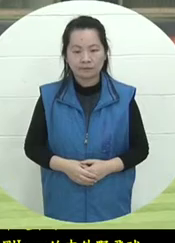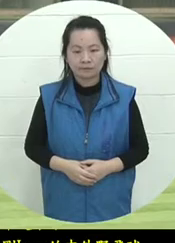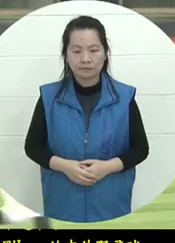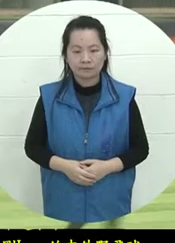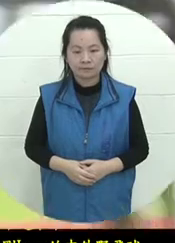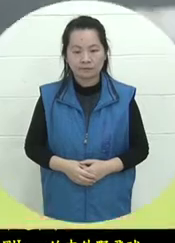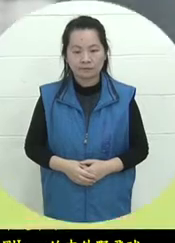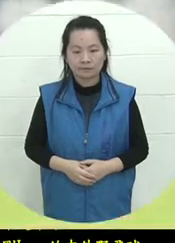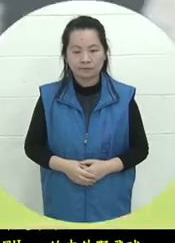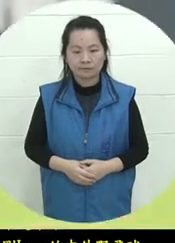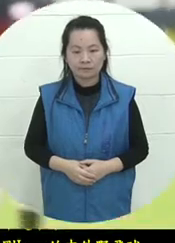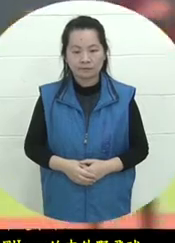So I launched the reverse base at this time